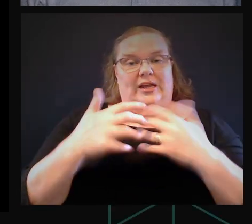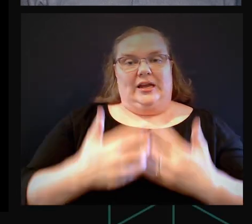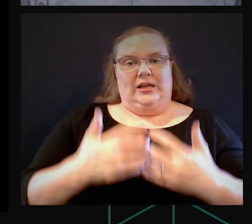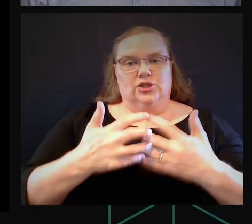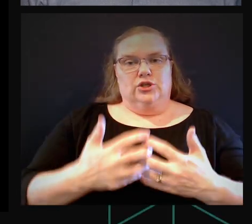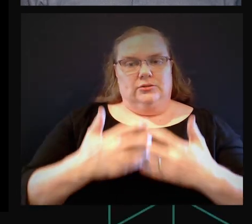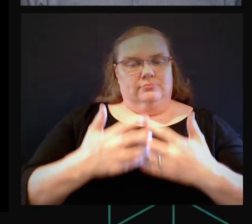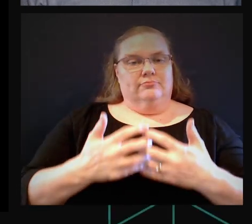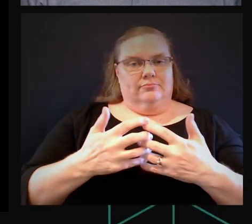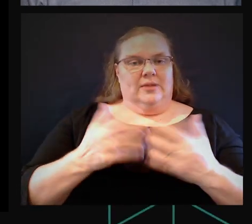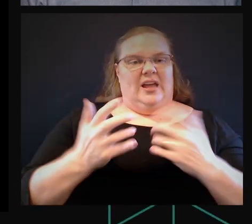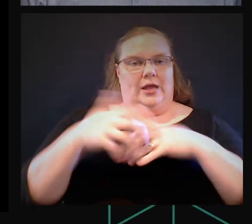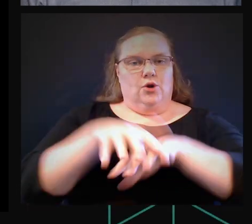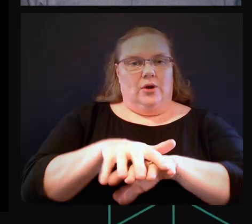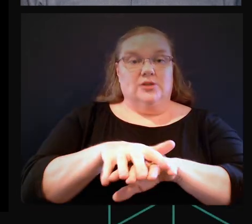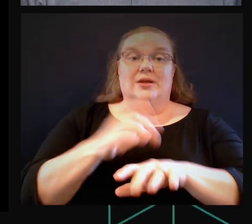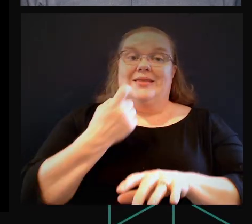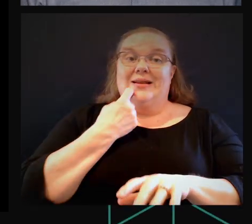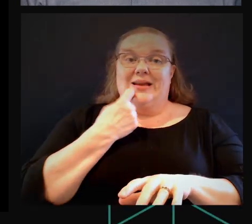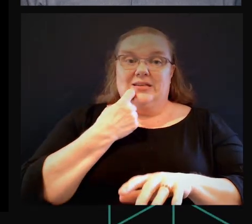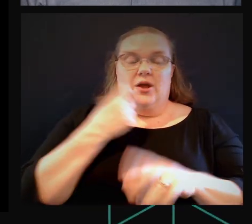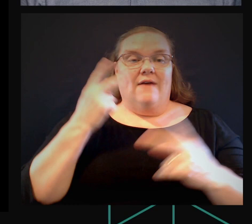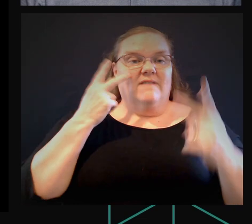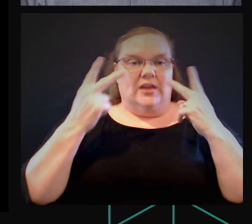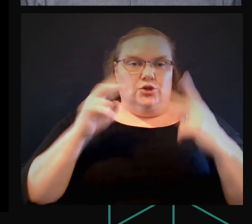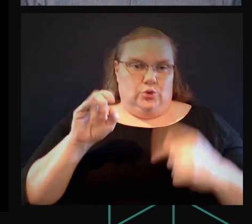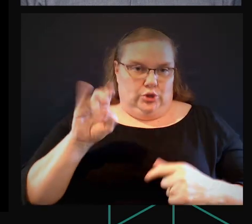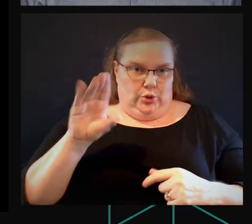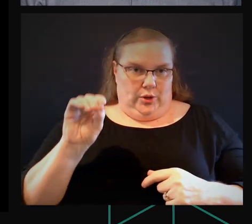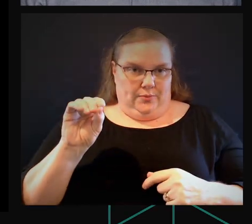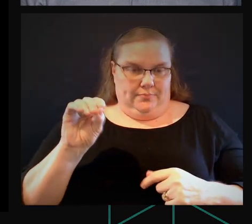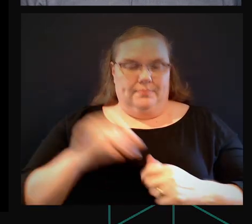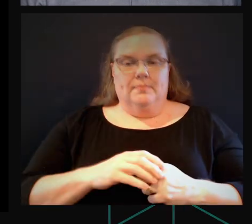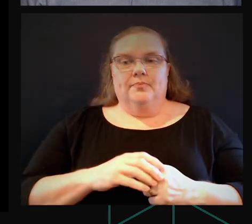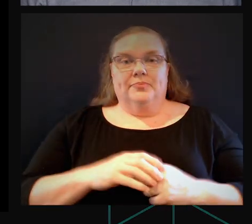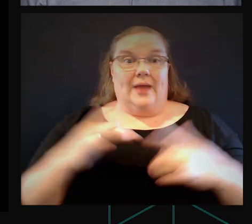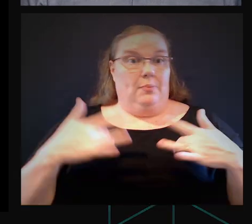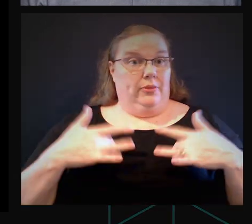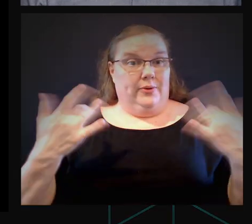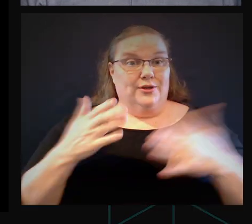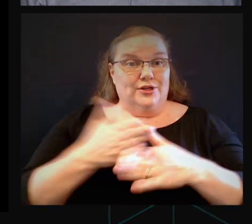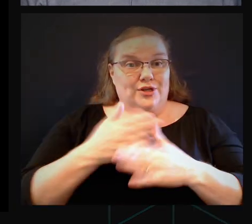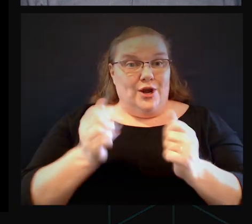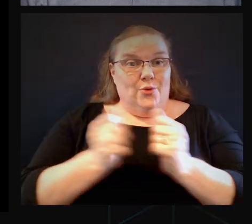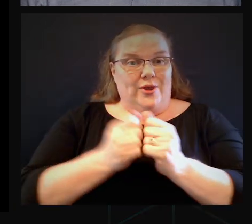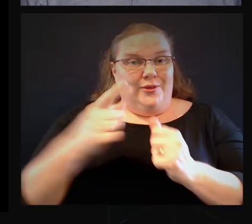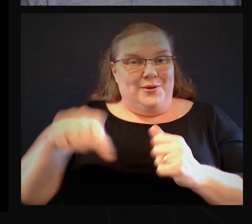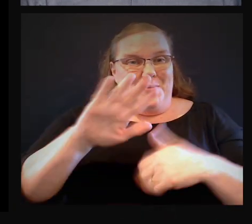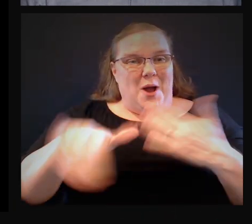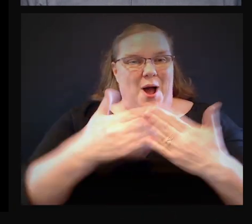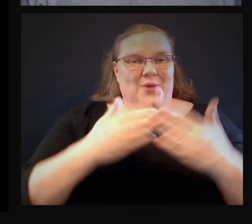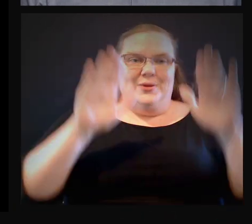you will find in the latest version of Visual Studio. I'm thrilled to share with you all these wonderful features.